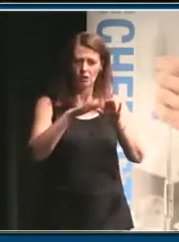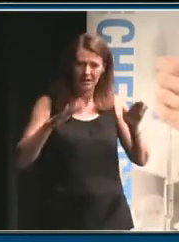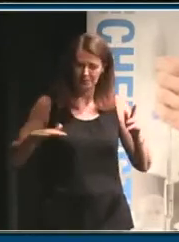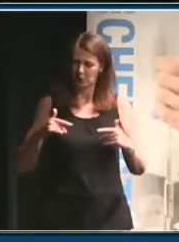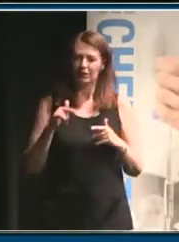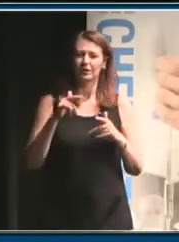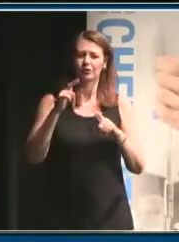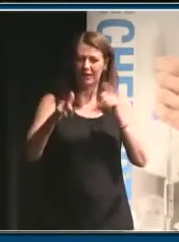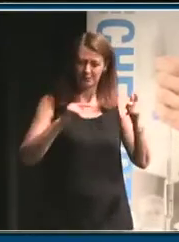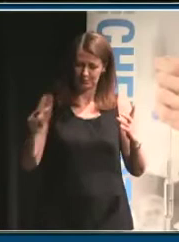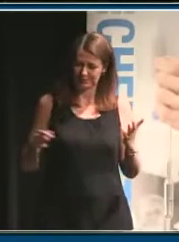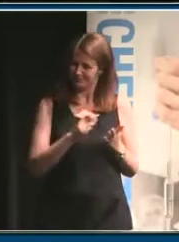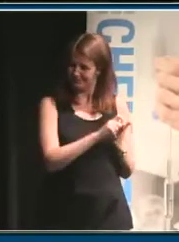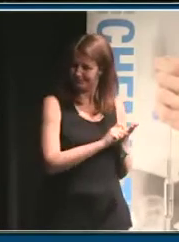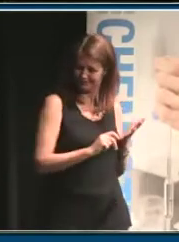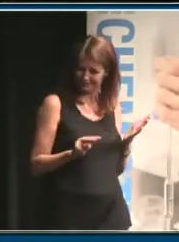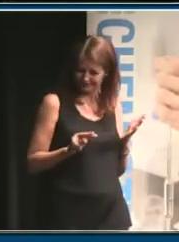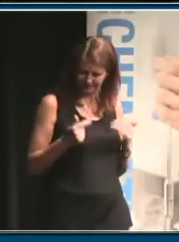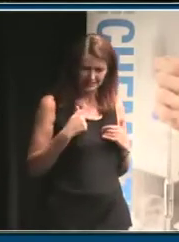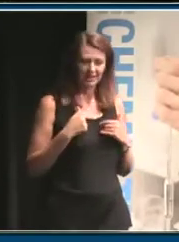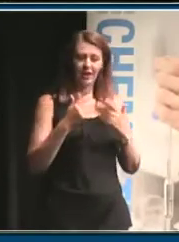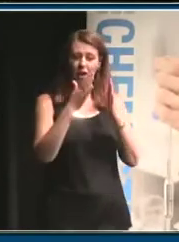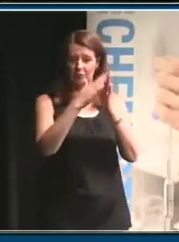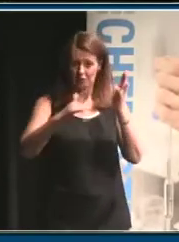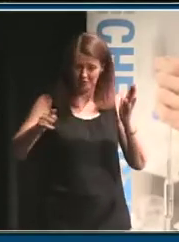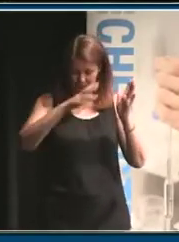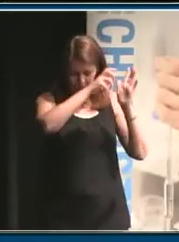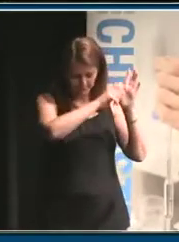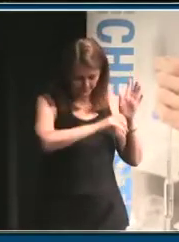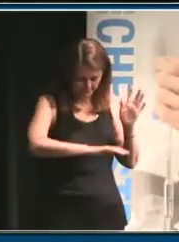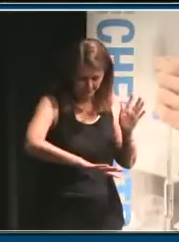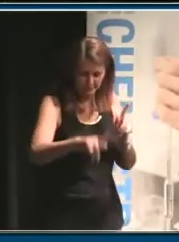and saying “Okay go ahead do it.” They open up the truck it comes out like sand! They scream like